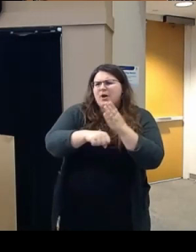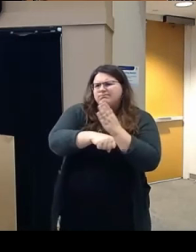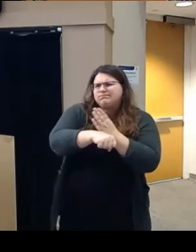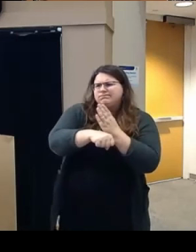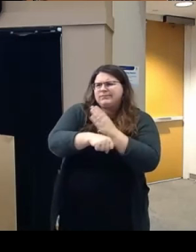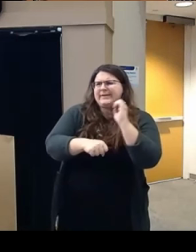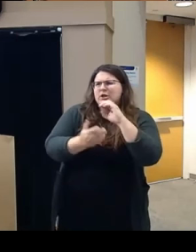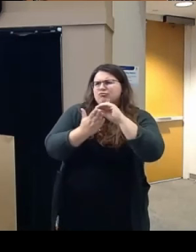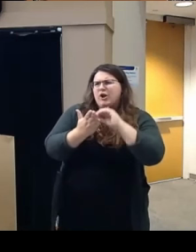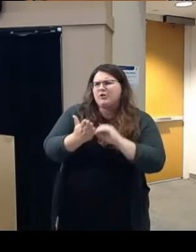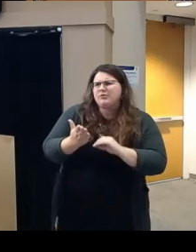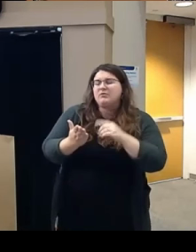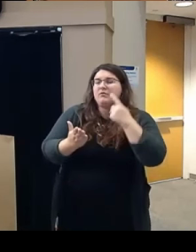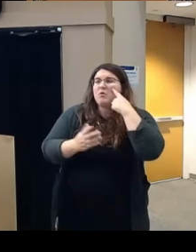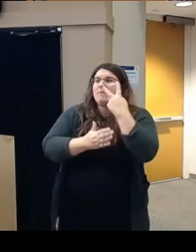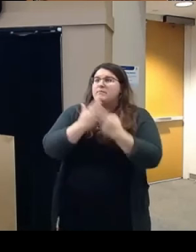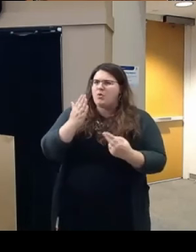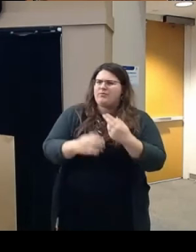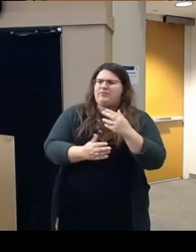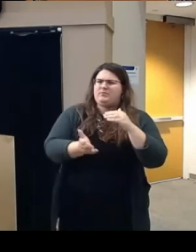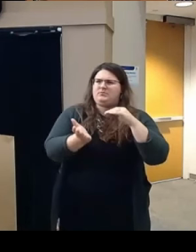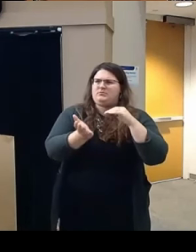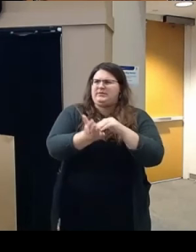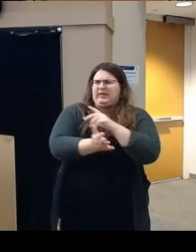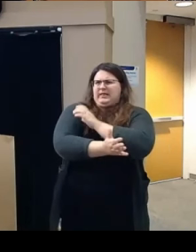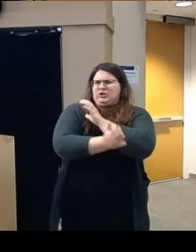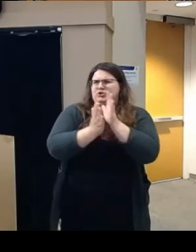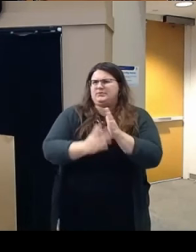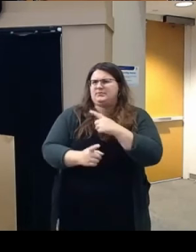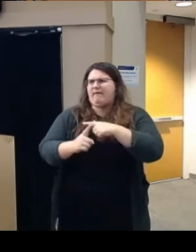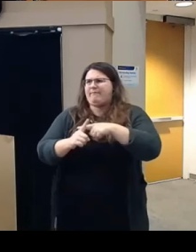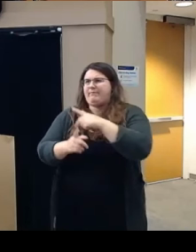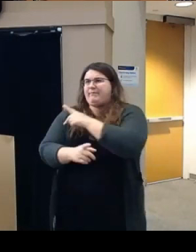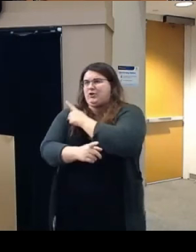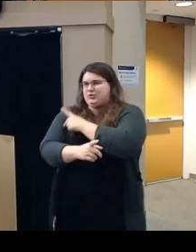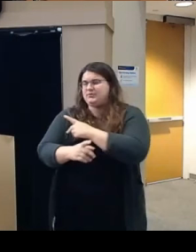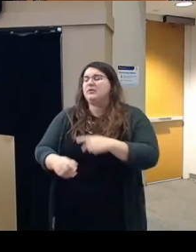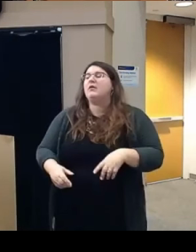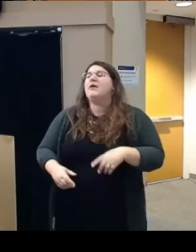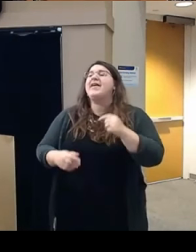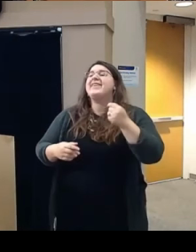better again for both clinicians and patients um and then we also look at how to pull data out of